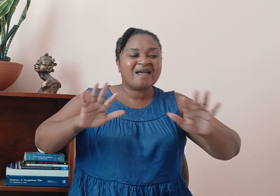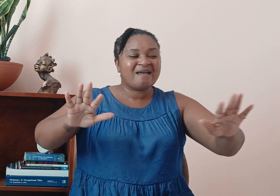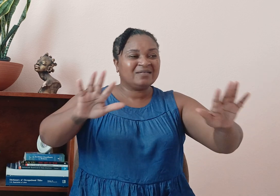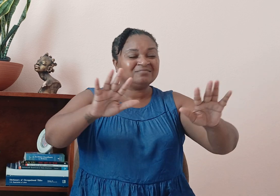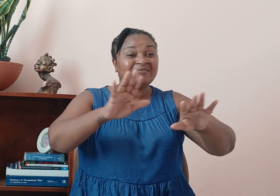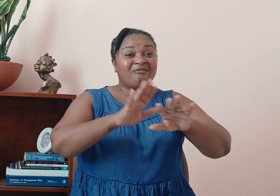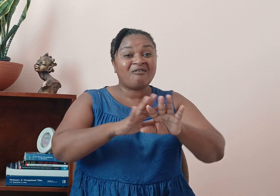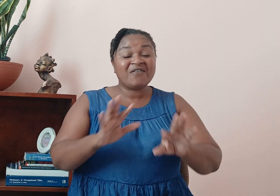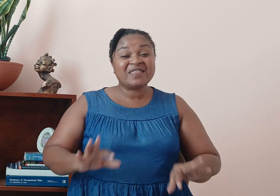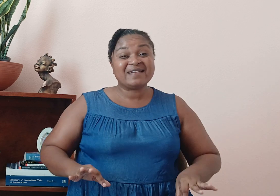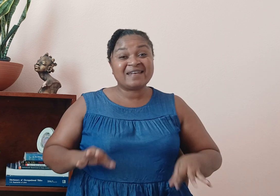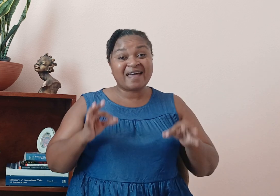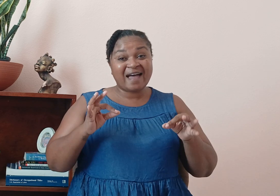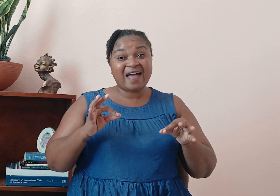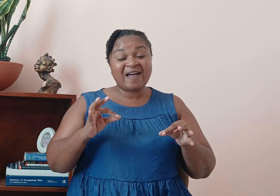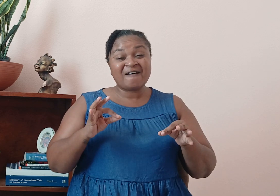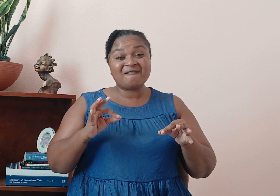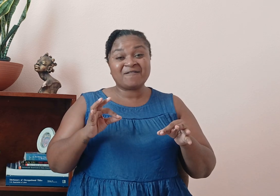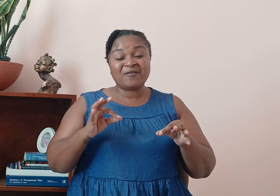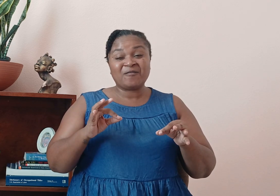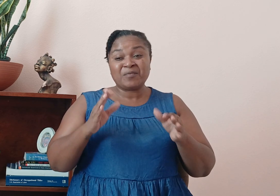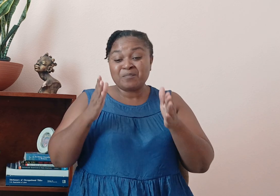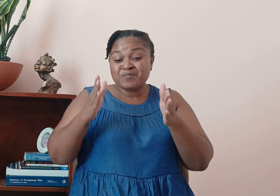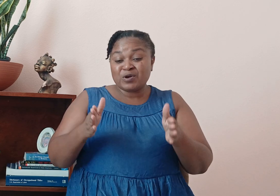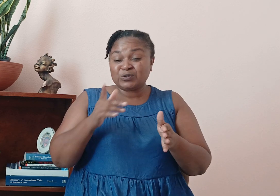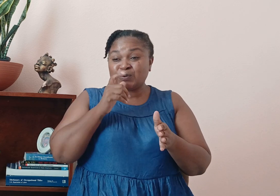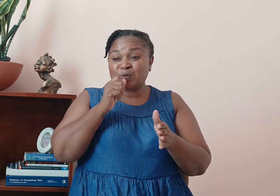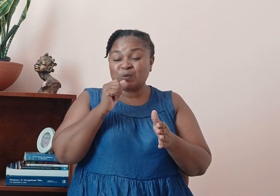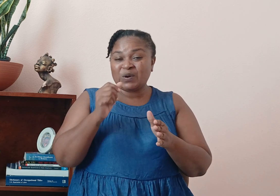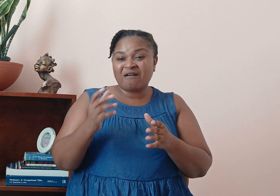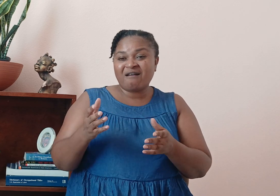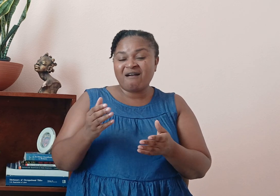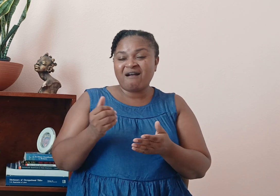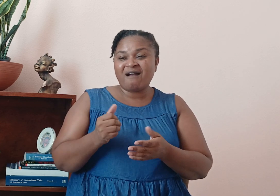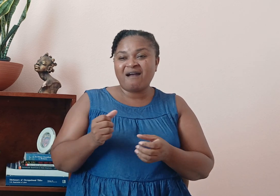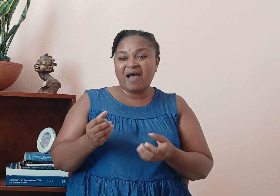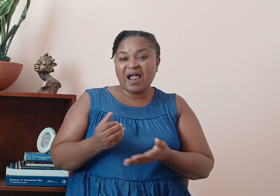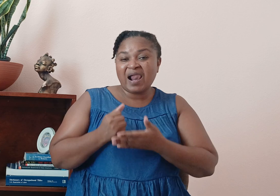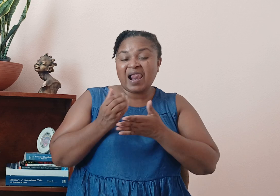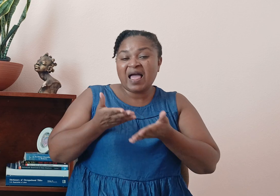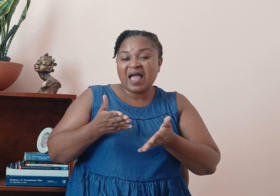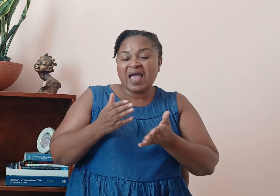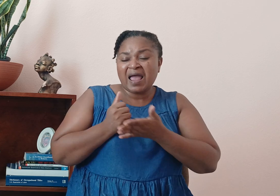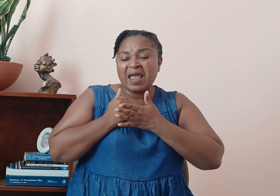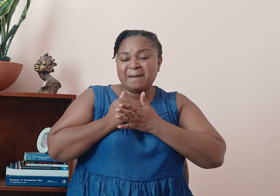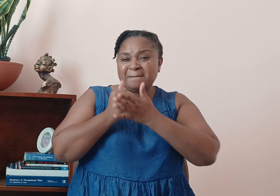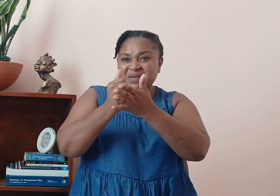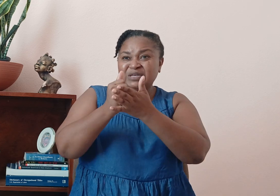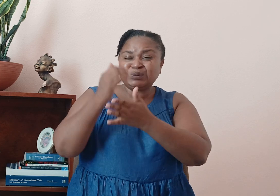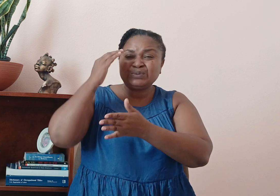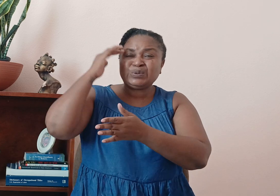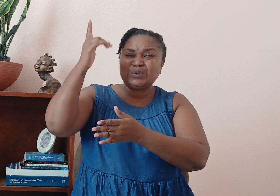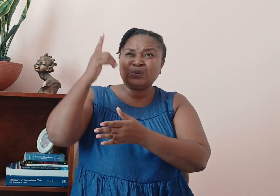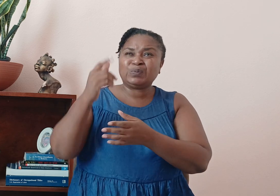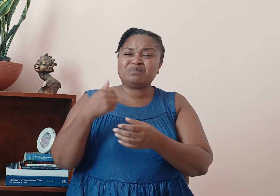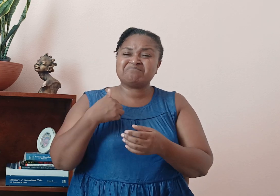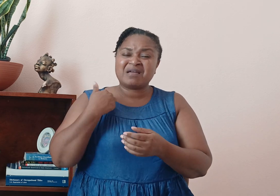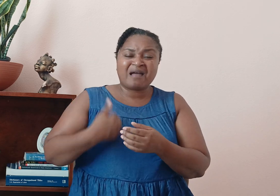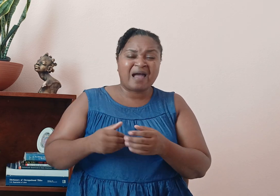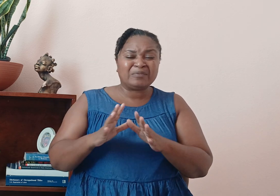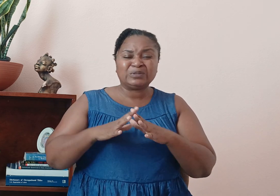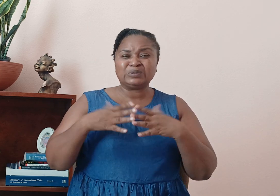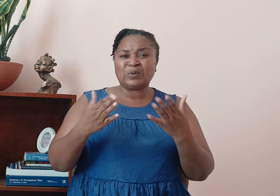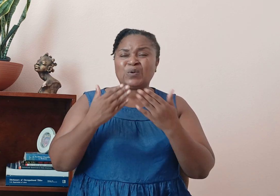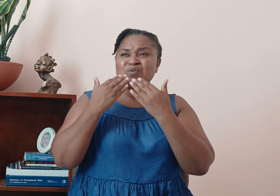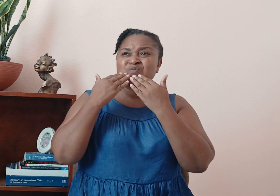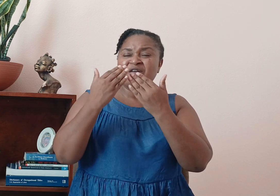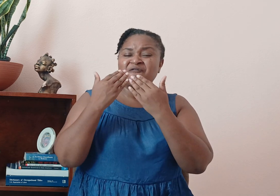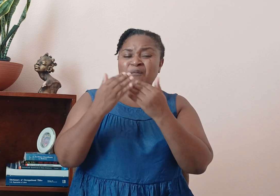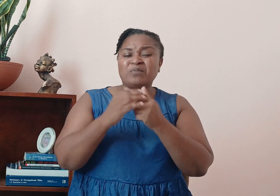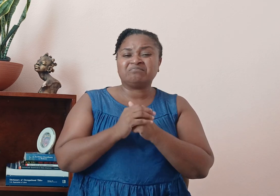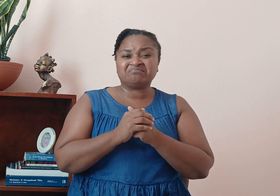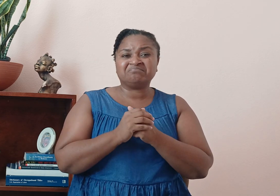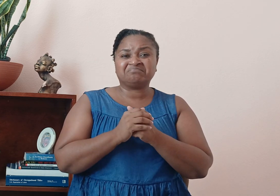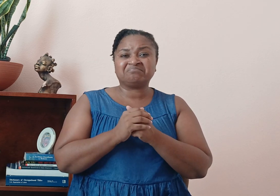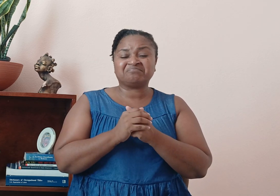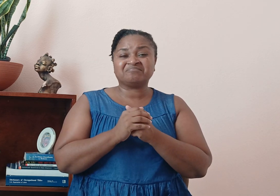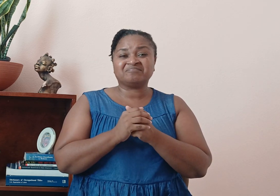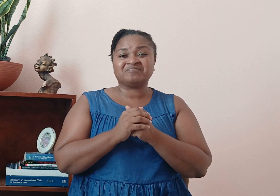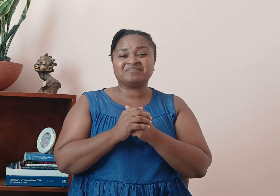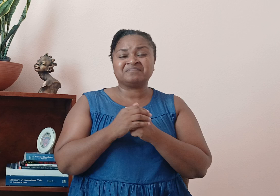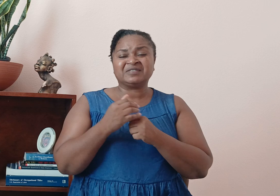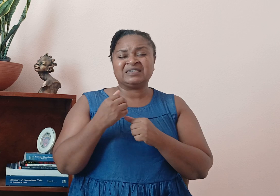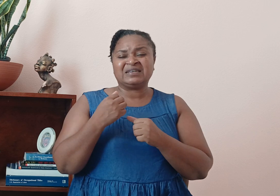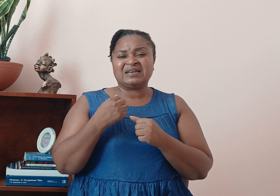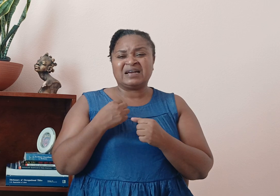the person who brought me to you, Lord. I am so grateful. I am so moved by the love that brought